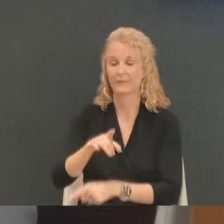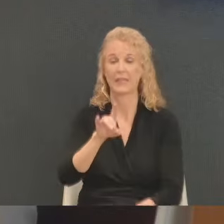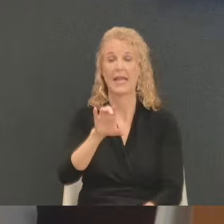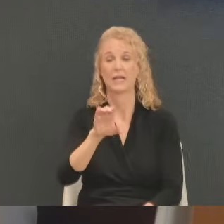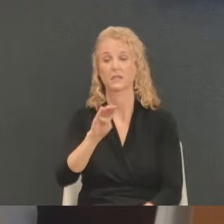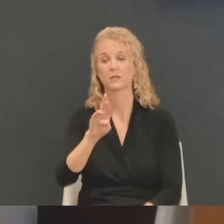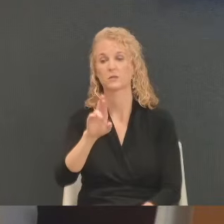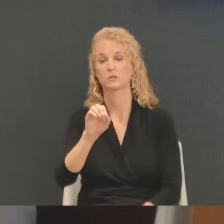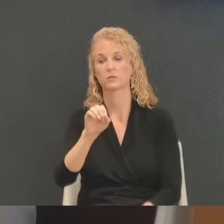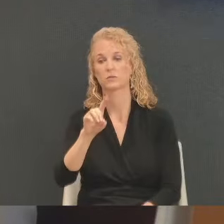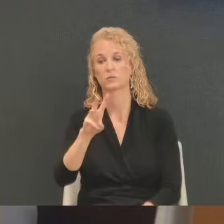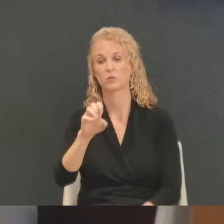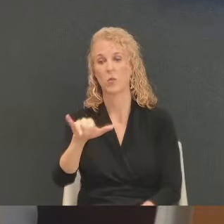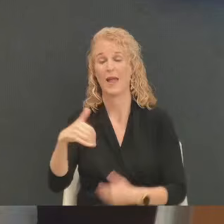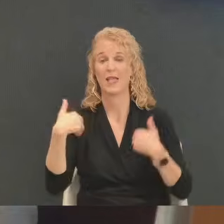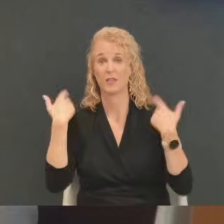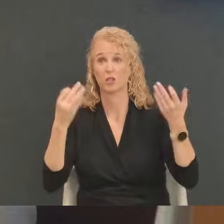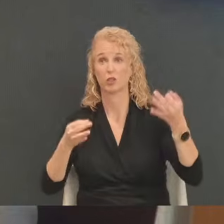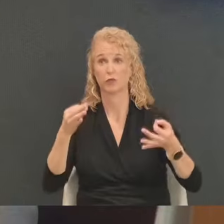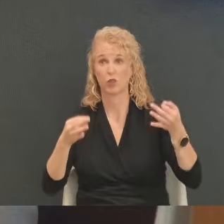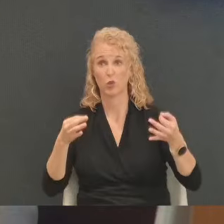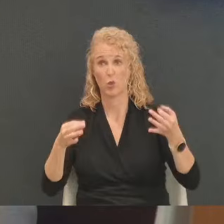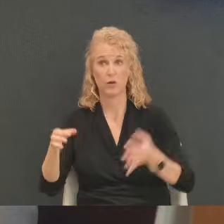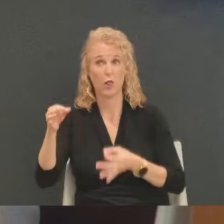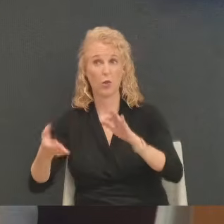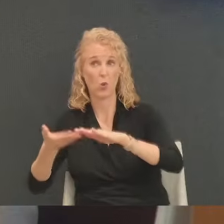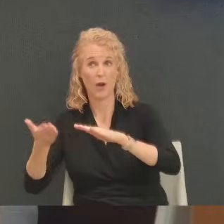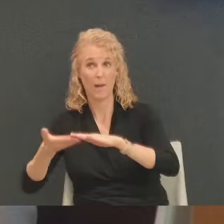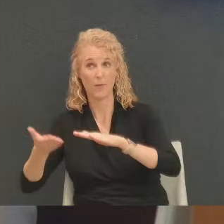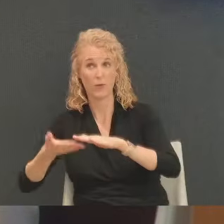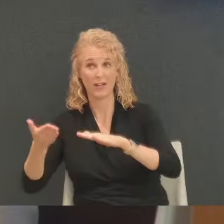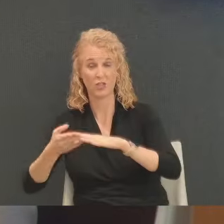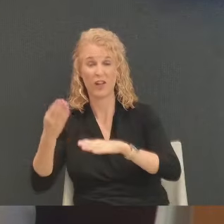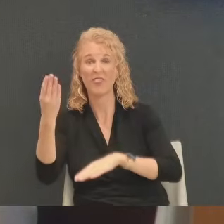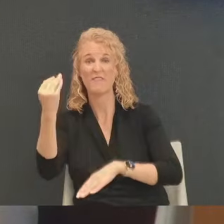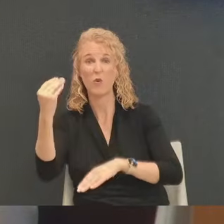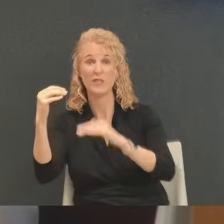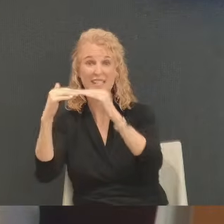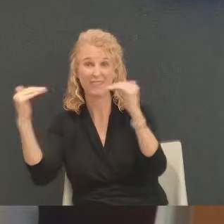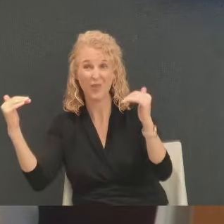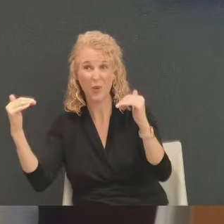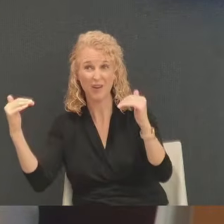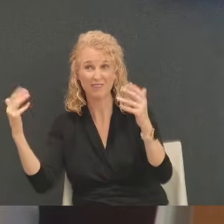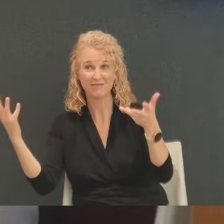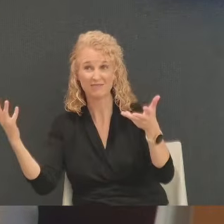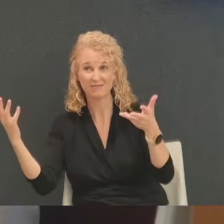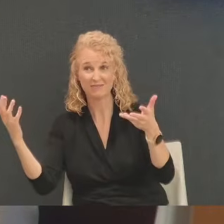there's Juvenile Court. There's court operations up on the 14th floor. and and if if the elevators